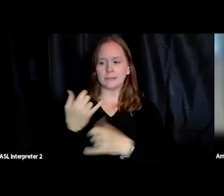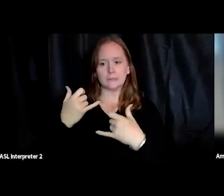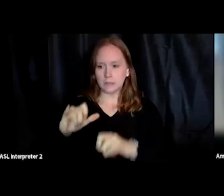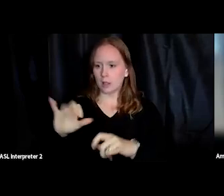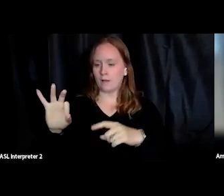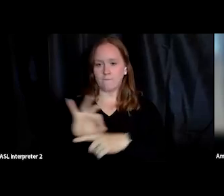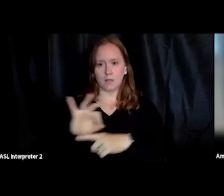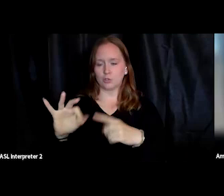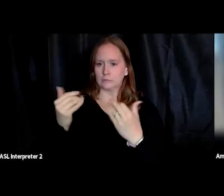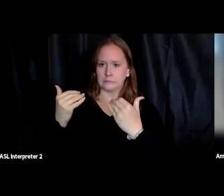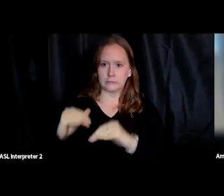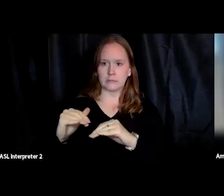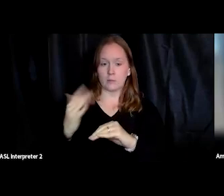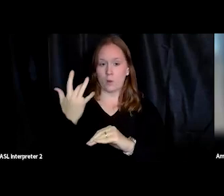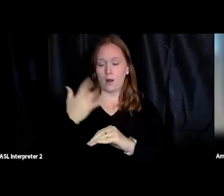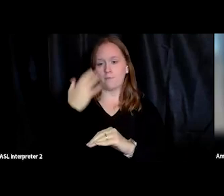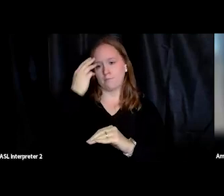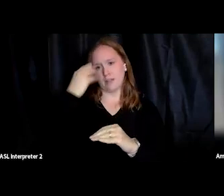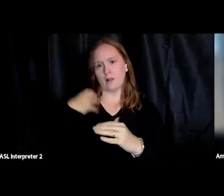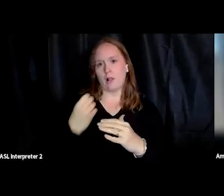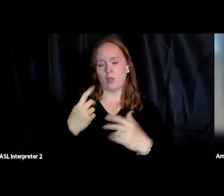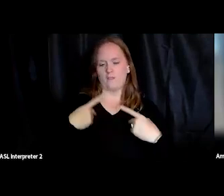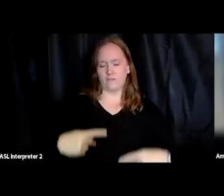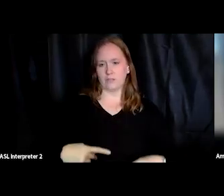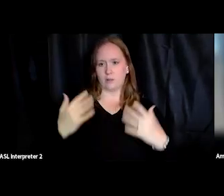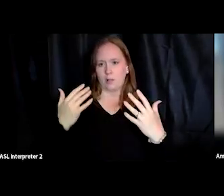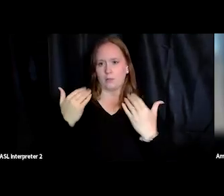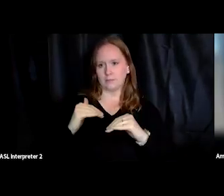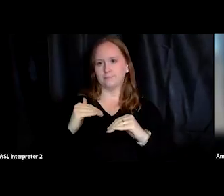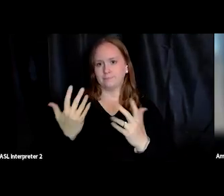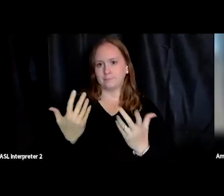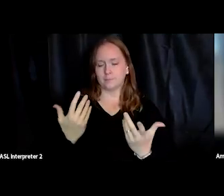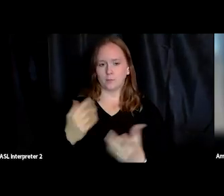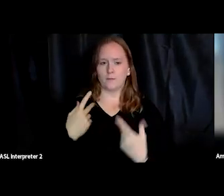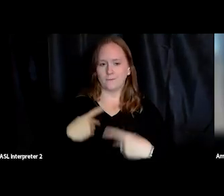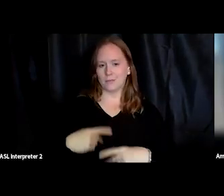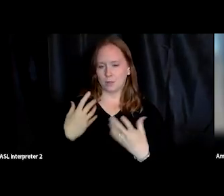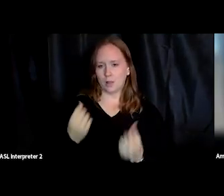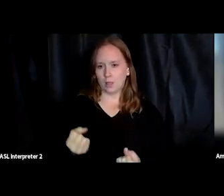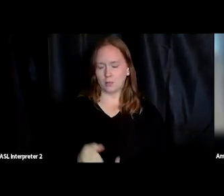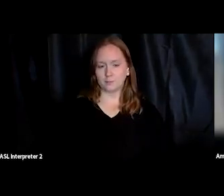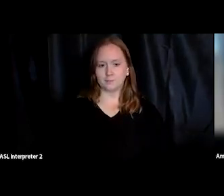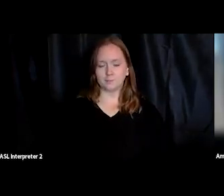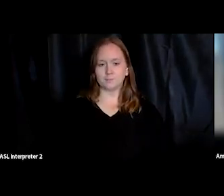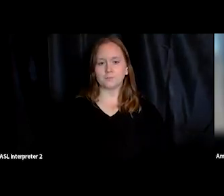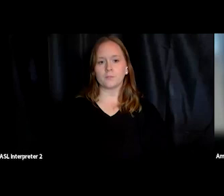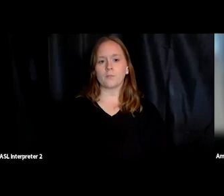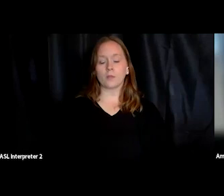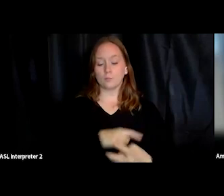from their mental health or physical health conditions. And then, once we get all of that groundwork done, we're gonna go through each section